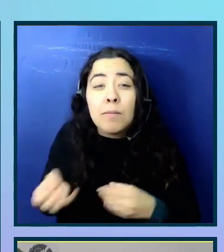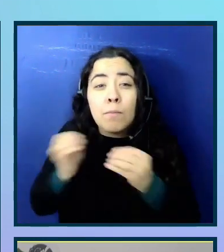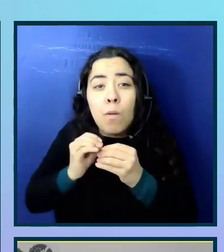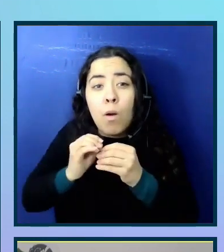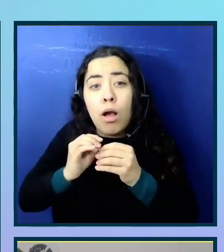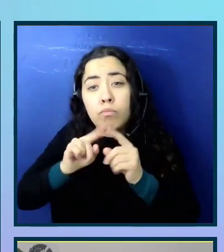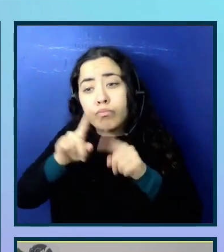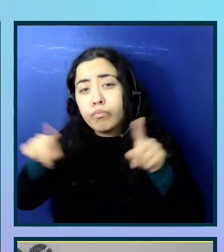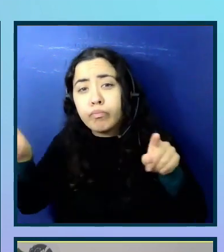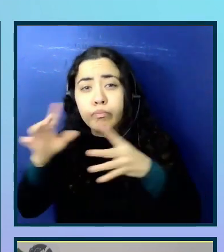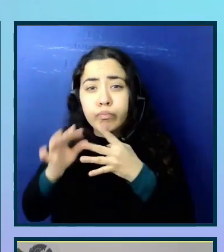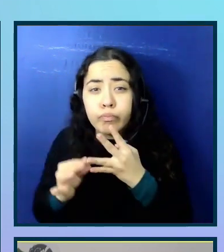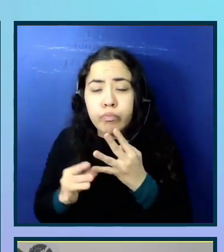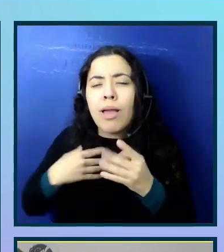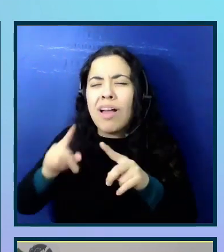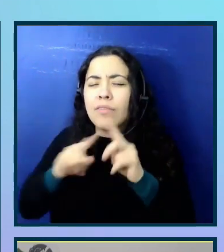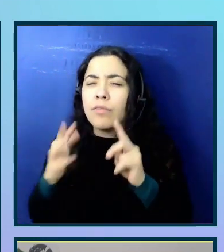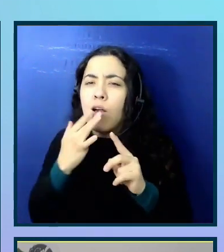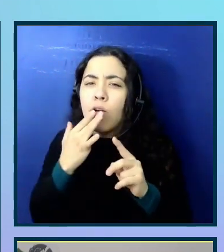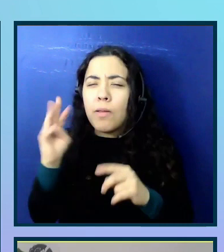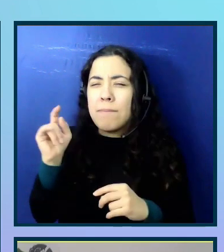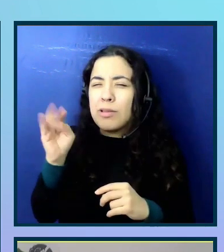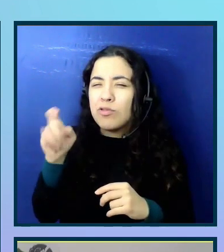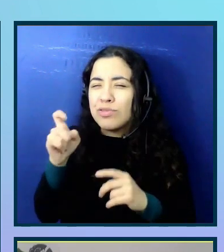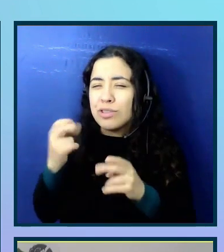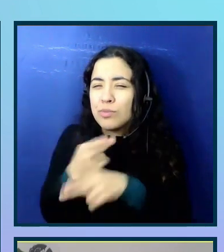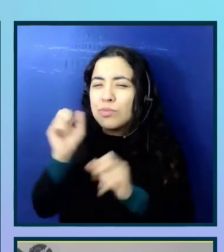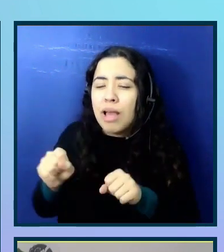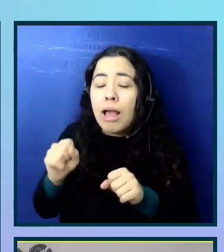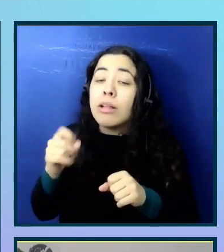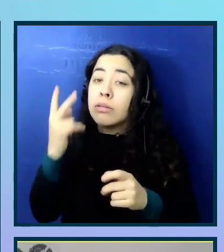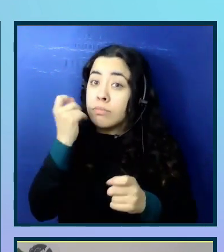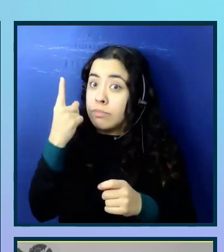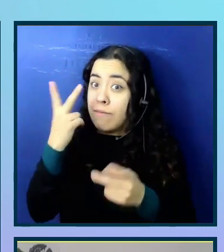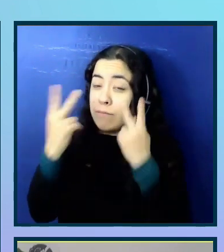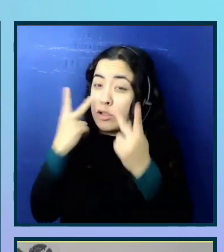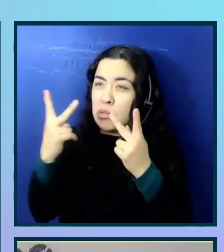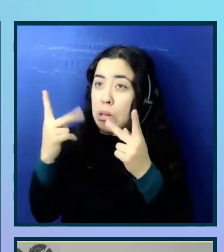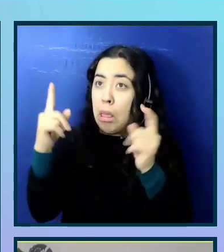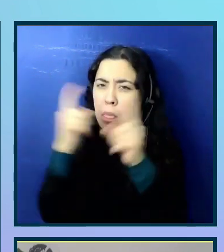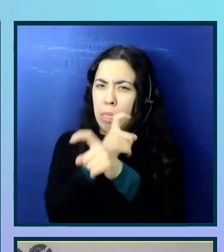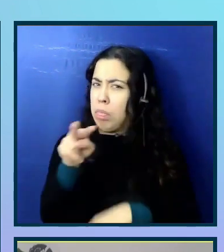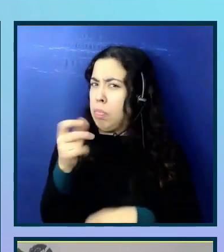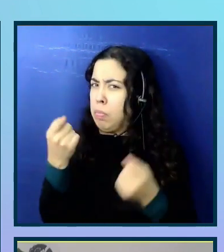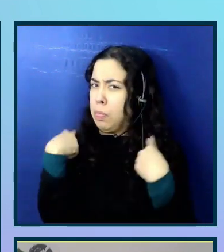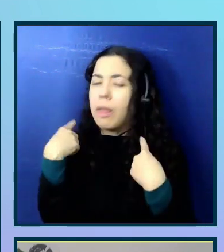that you can use. It's a little bit complicated visually, but I'm going to explain. I have again, two axes.